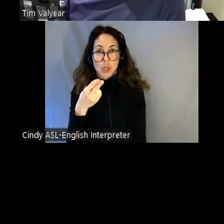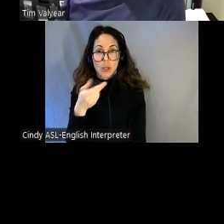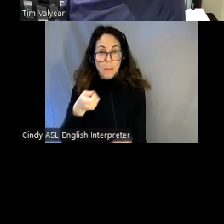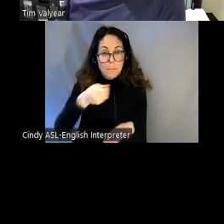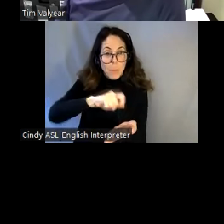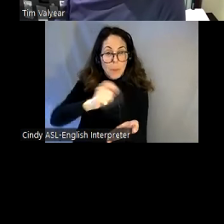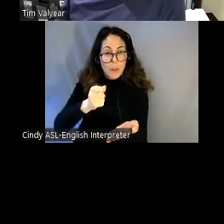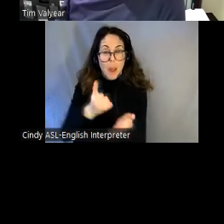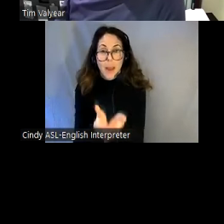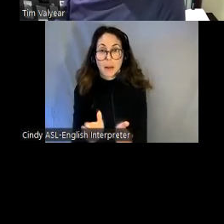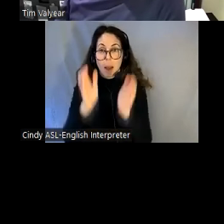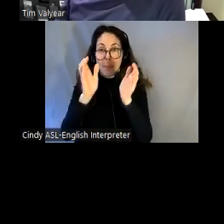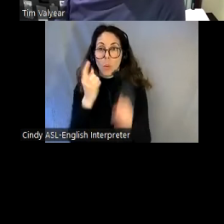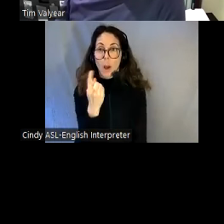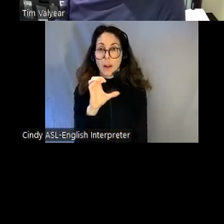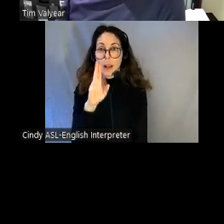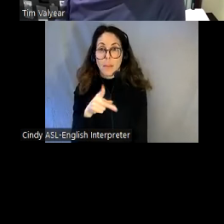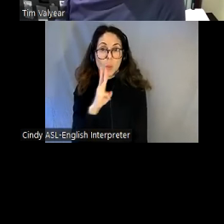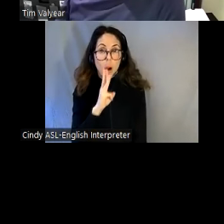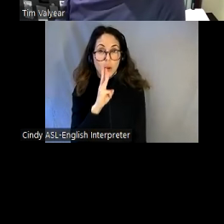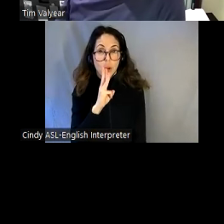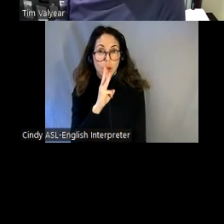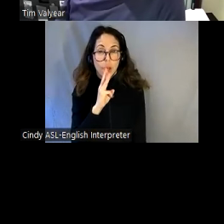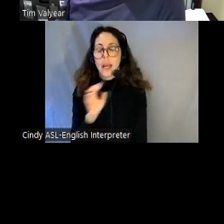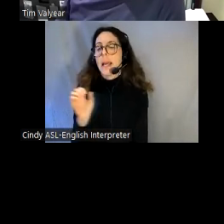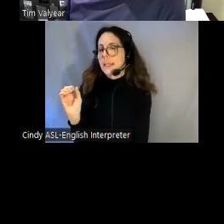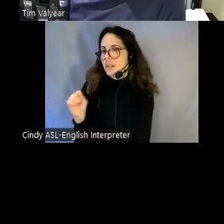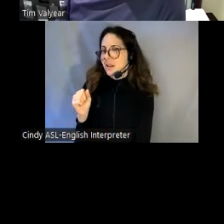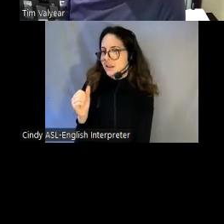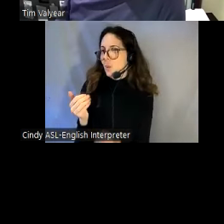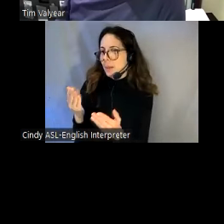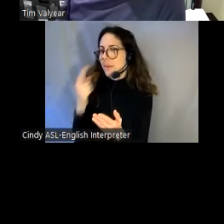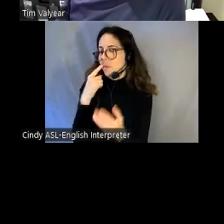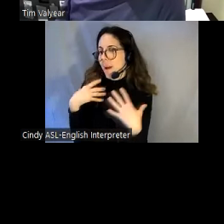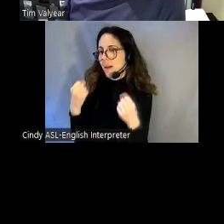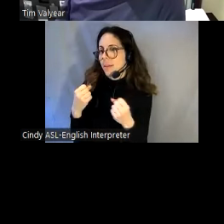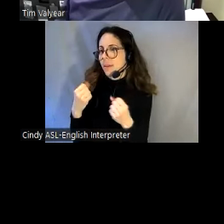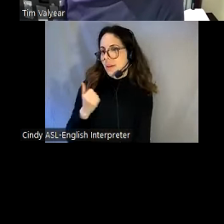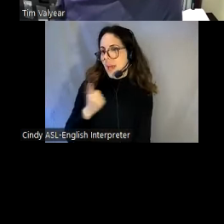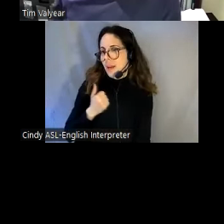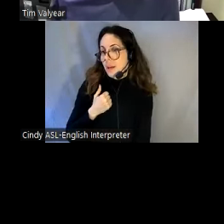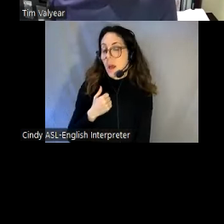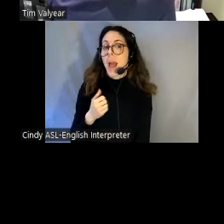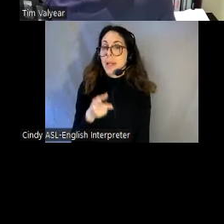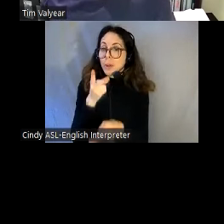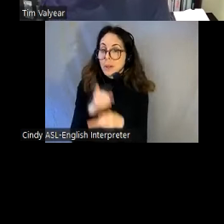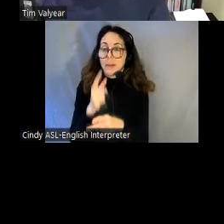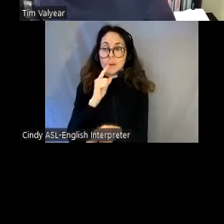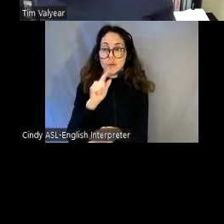» SPEAKER: Tim, it's 1 teaspoon of bleach for 1 cup of water? » SPEAKER: That's the general